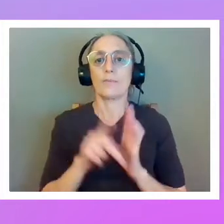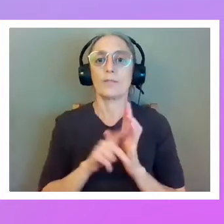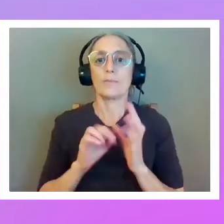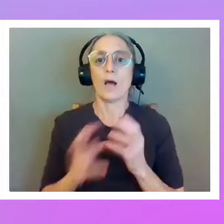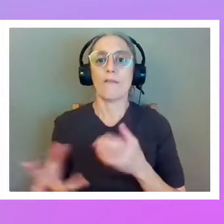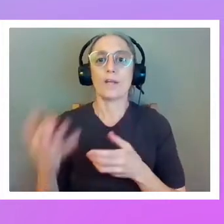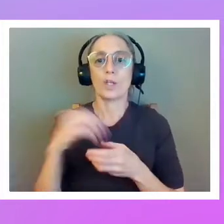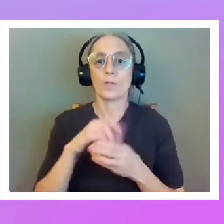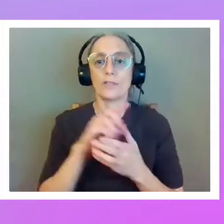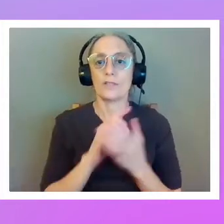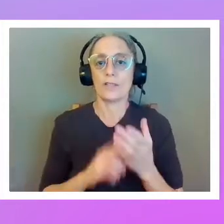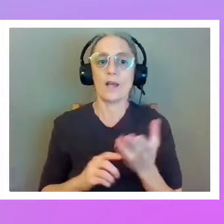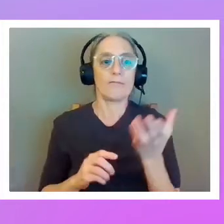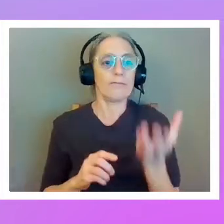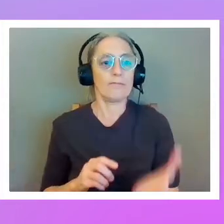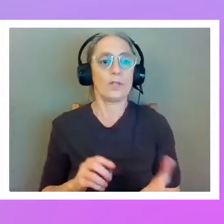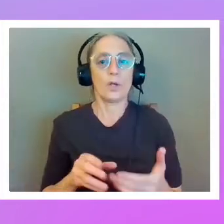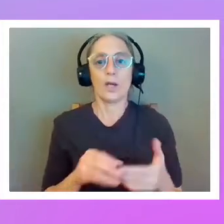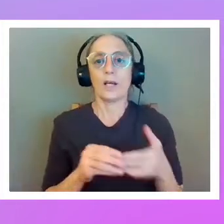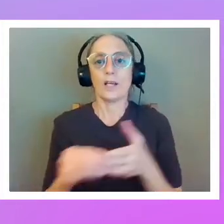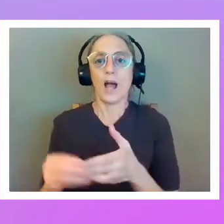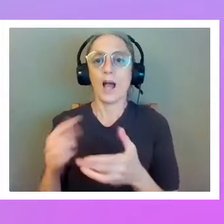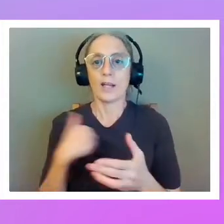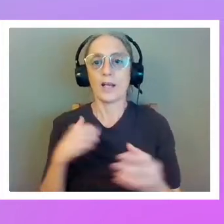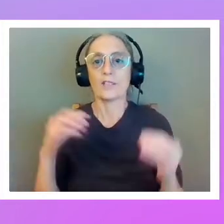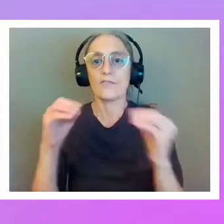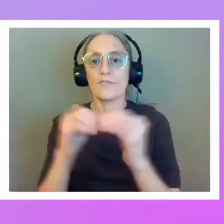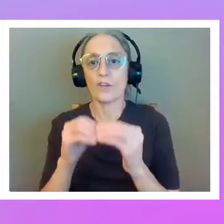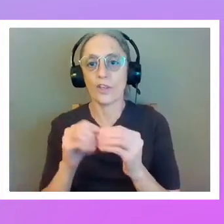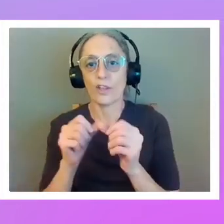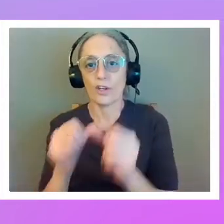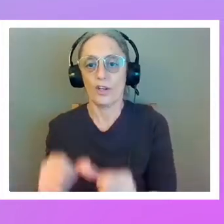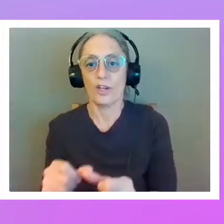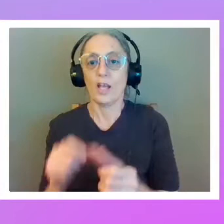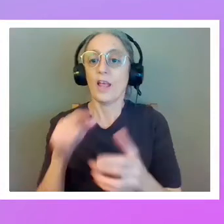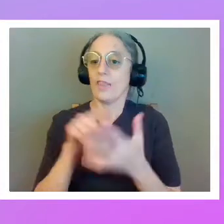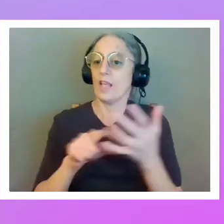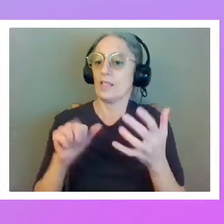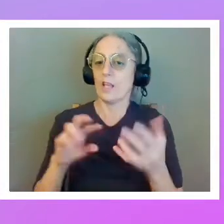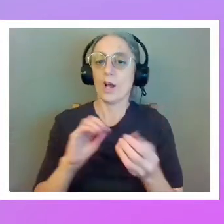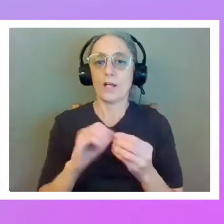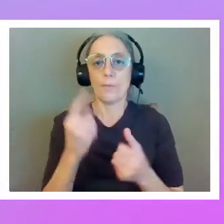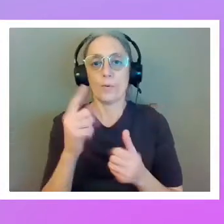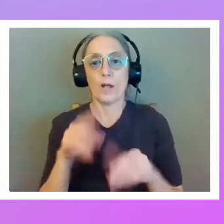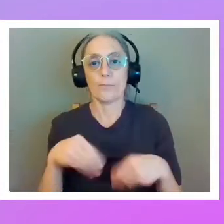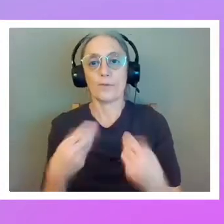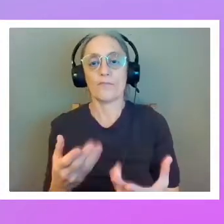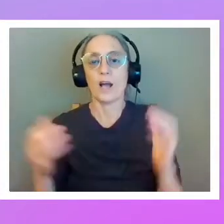are there to guide us further. These are number one, provide comparable experience.